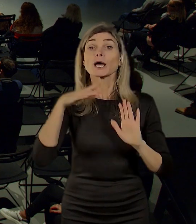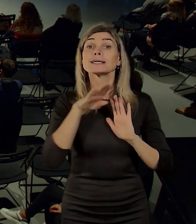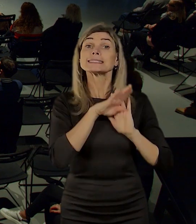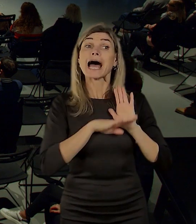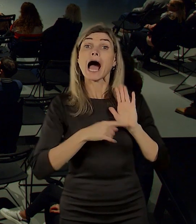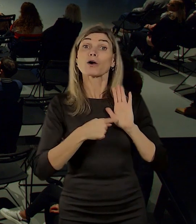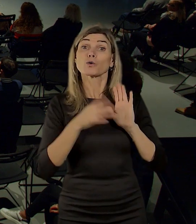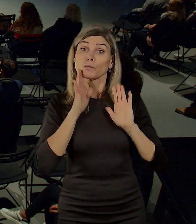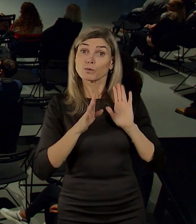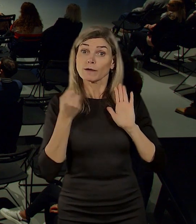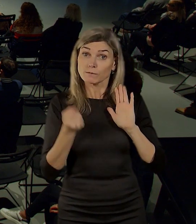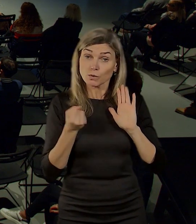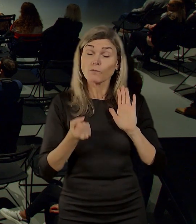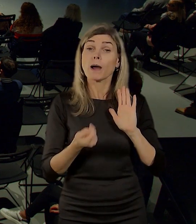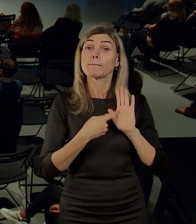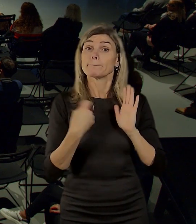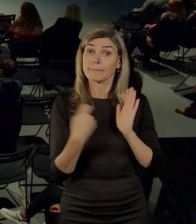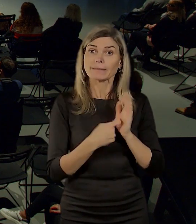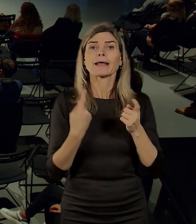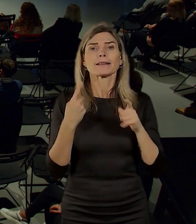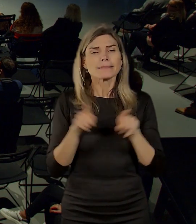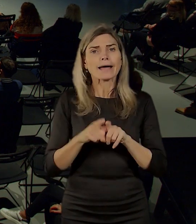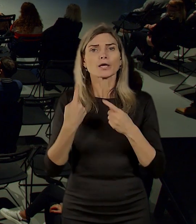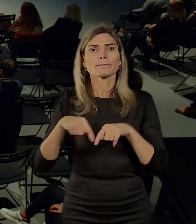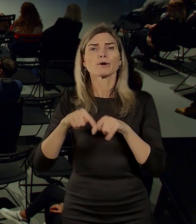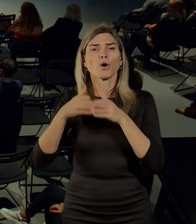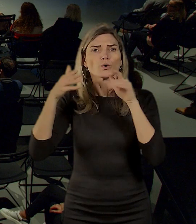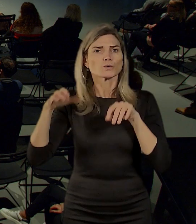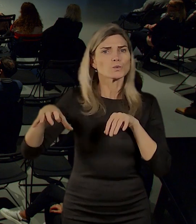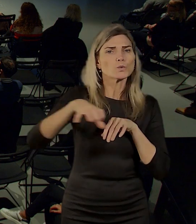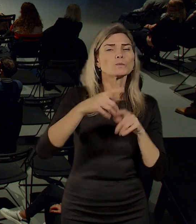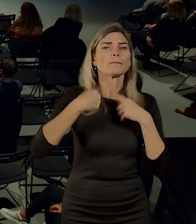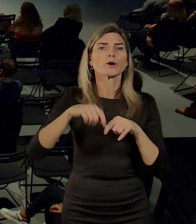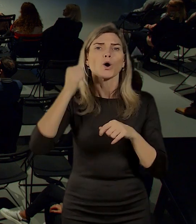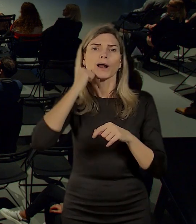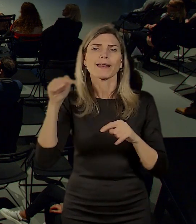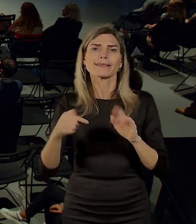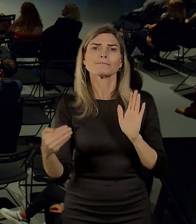Hello. Good evening. Thank you for the previous question. I would perhaps go a little deeper.